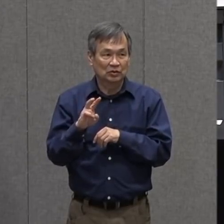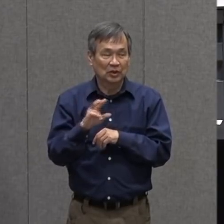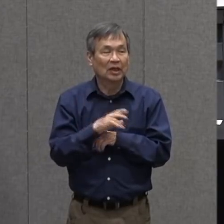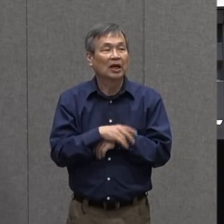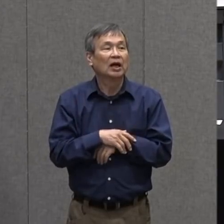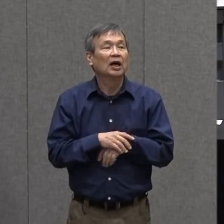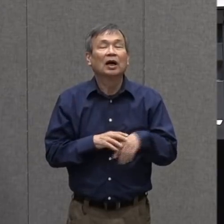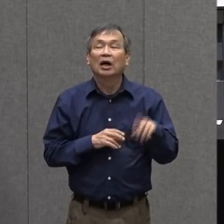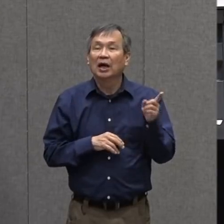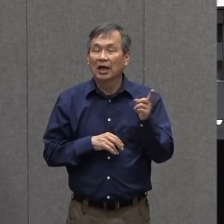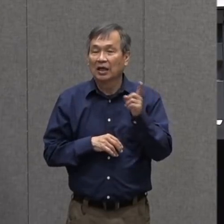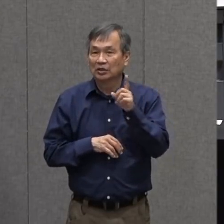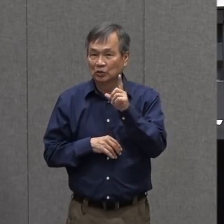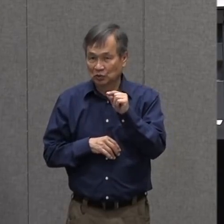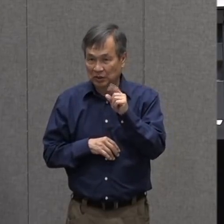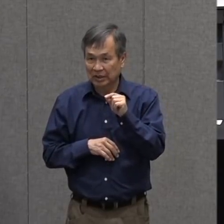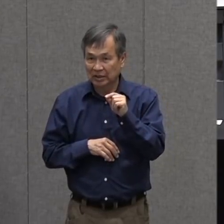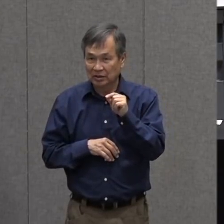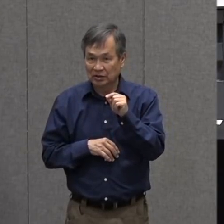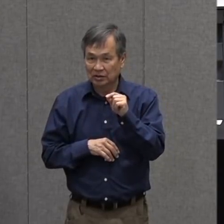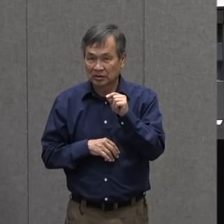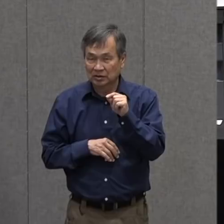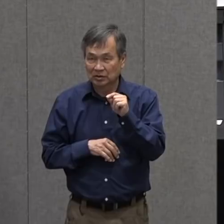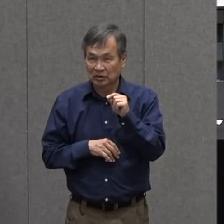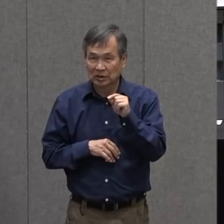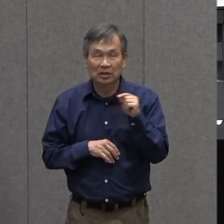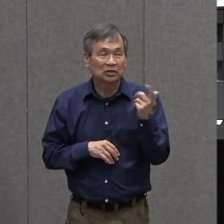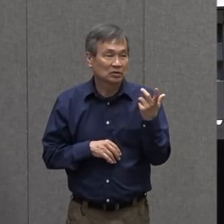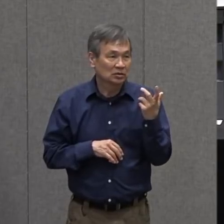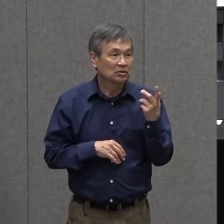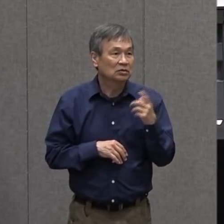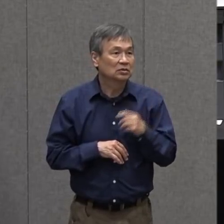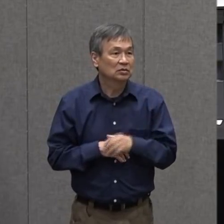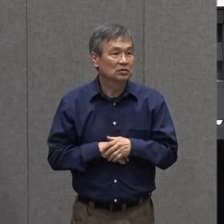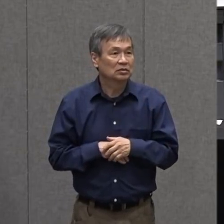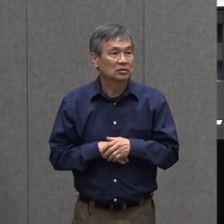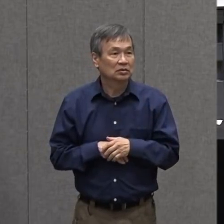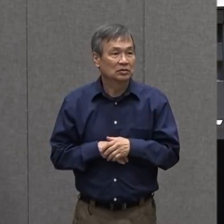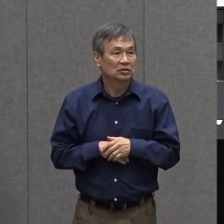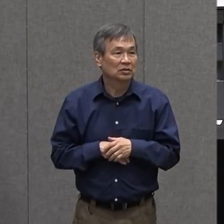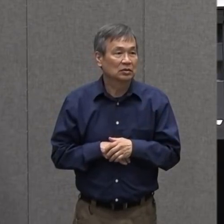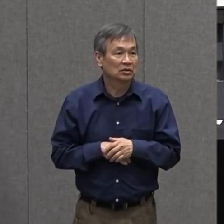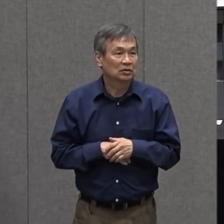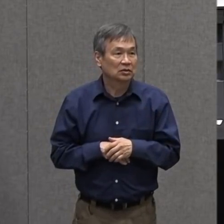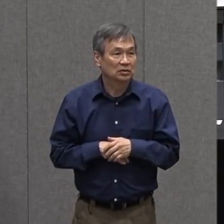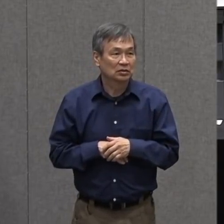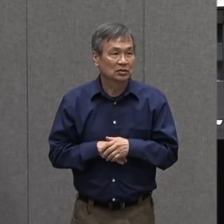And then I had 20, right? 72 plus 20 is 92. Oh, very, very close.